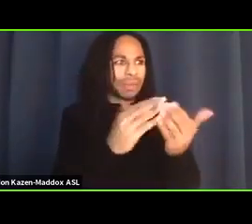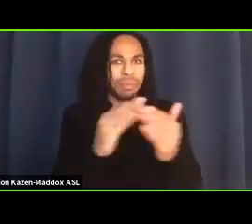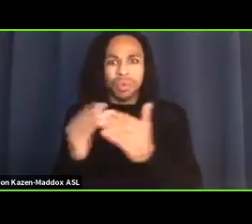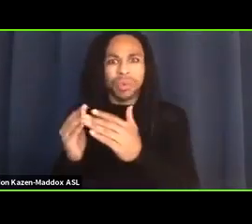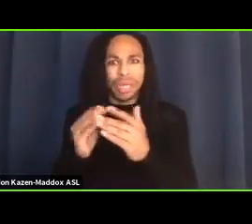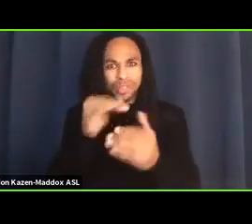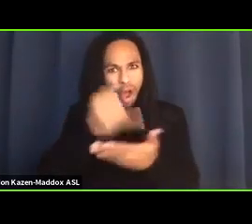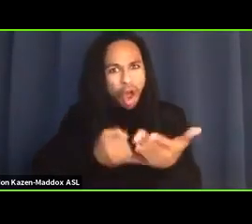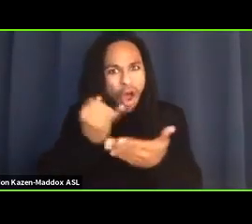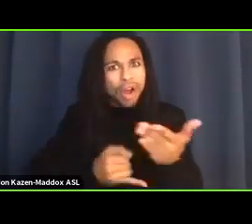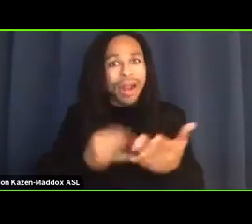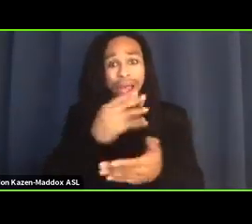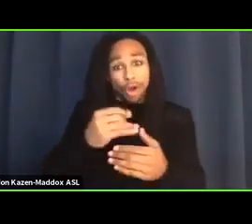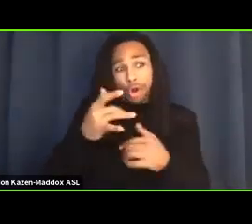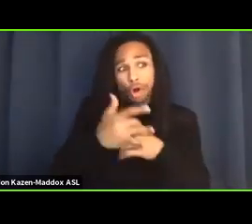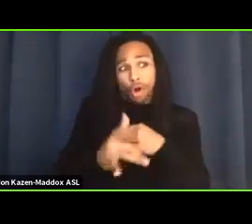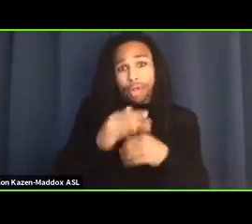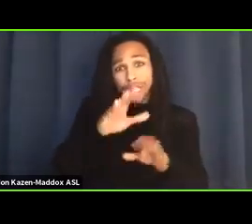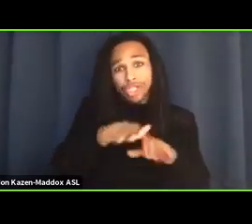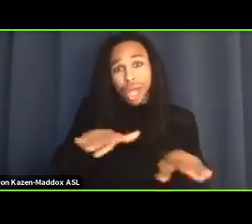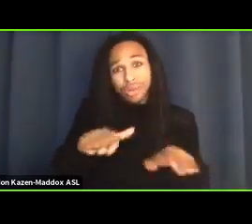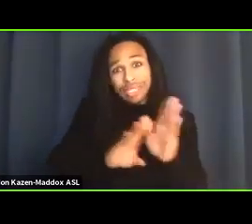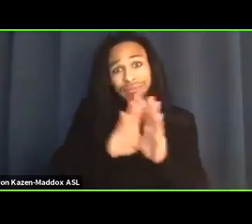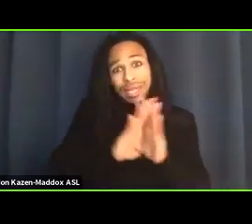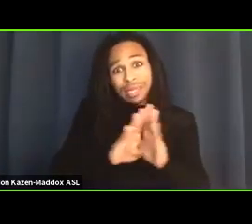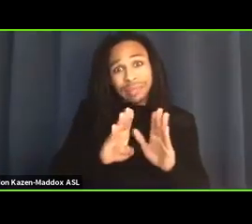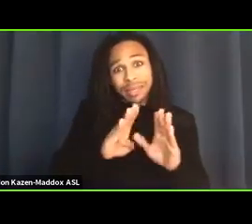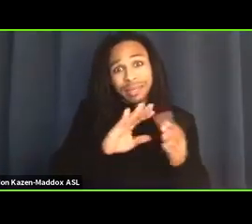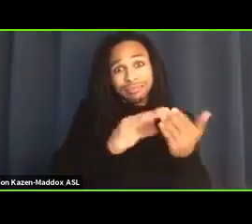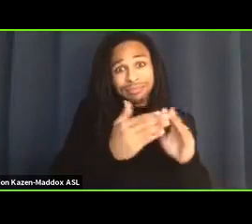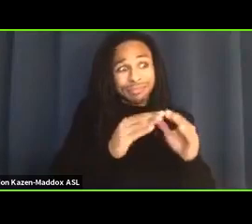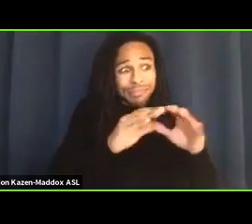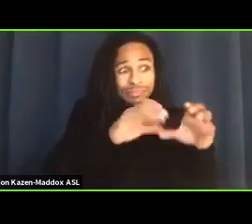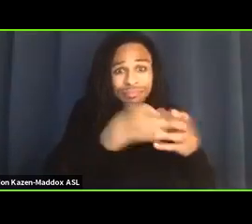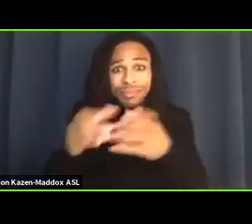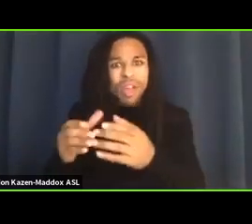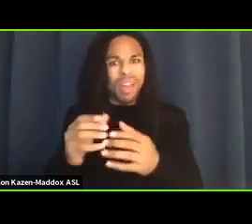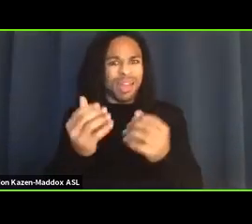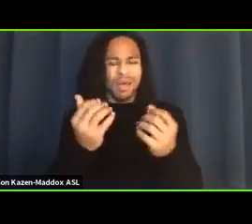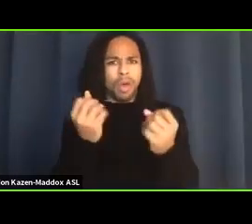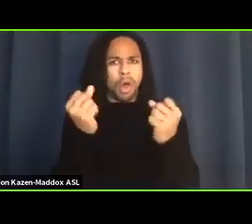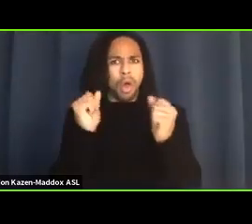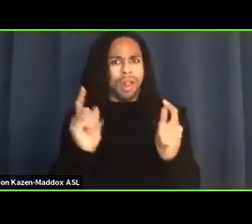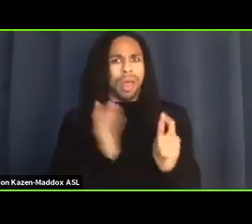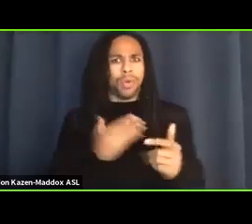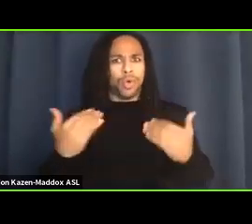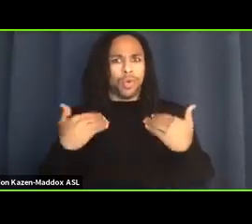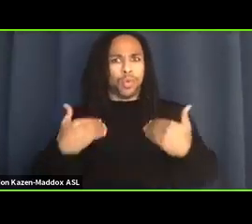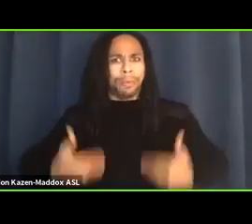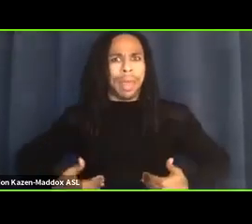already, the cuts are alarming to our community. More specifically, however, what we